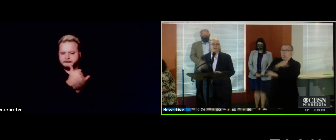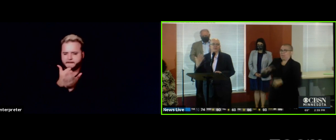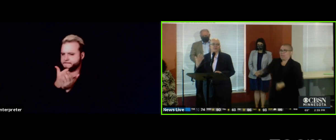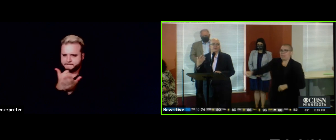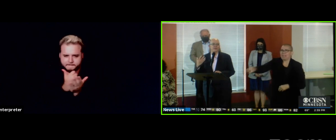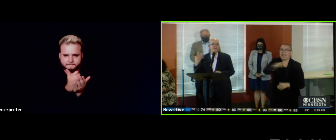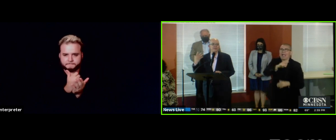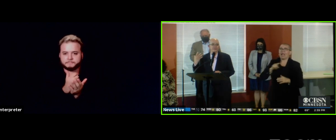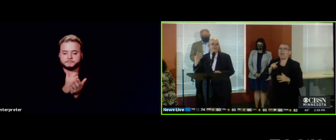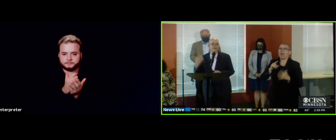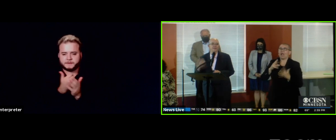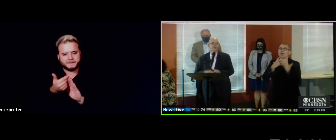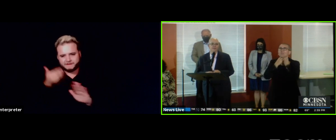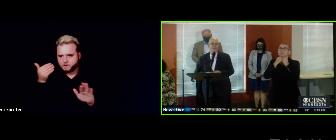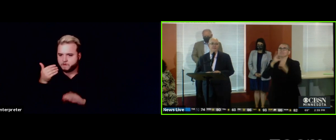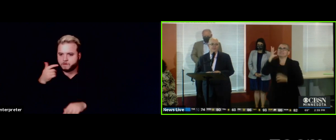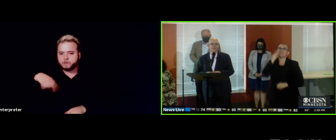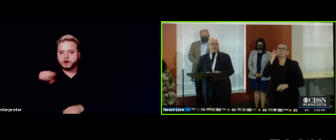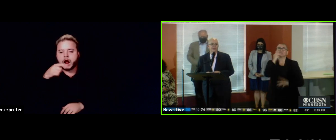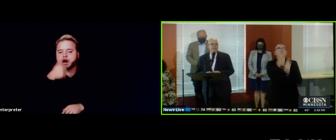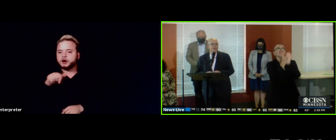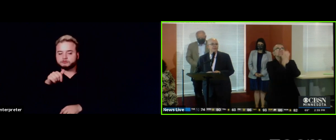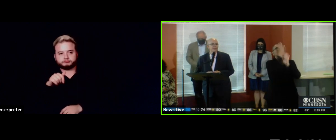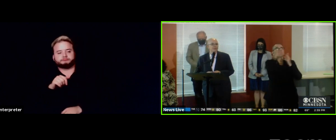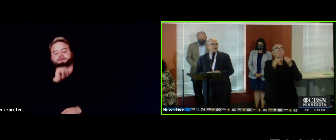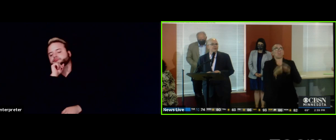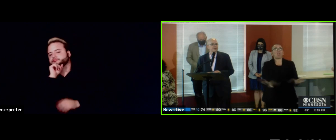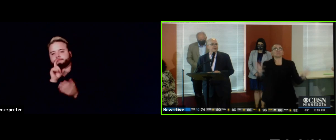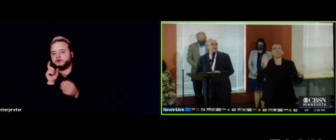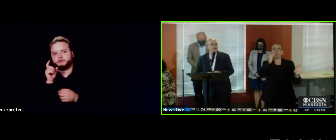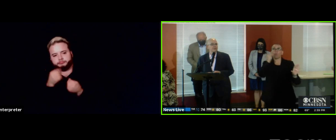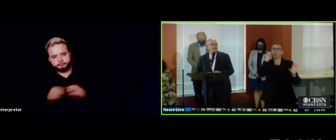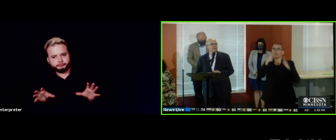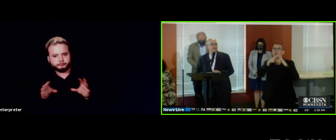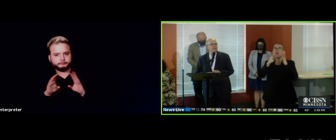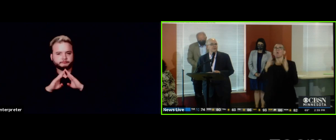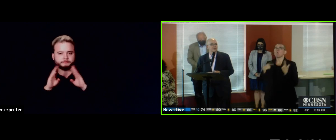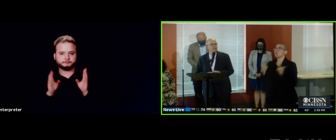state of state of emergency lifts and so you know, we just need to work with speed and